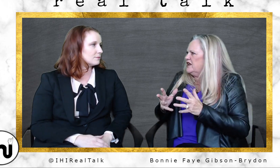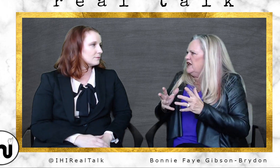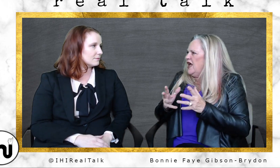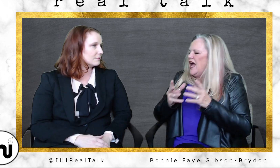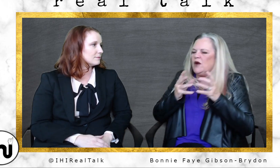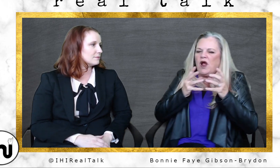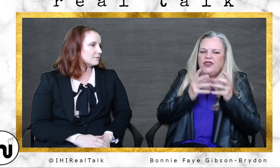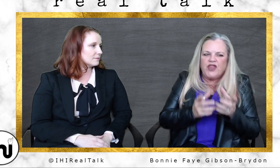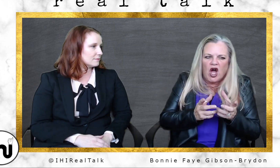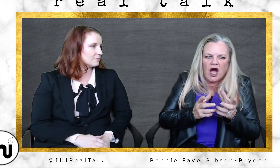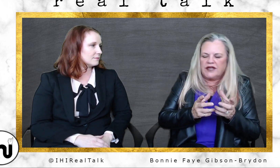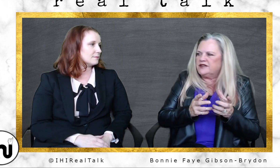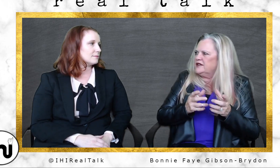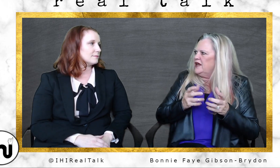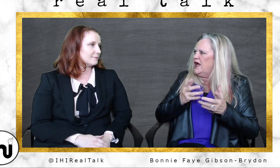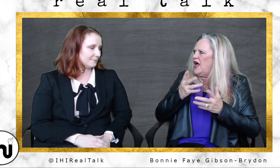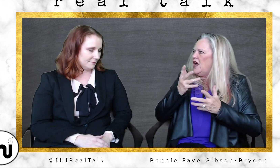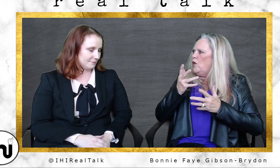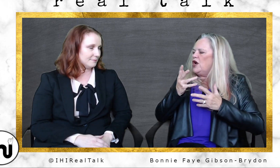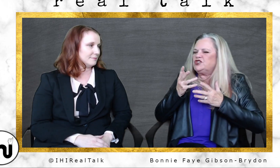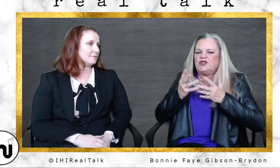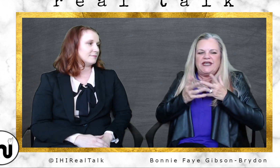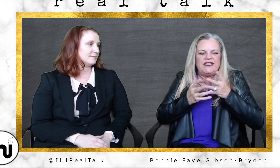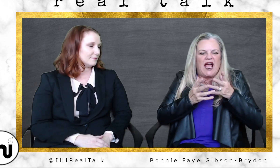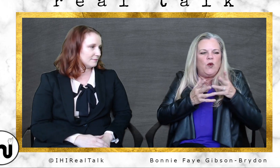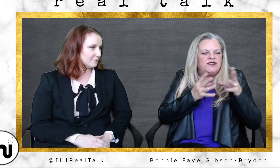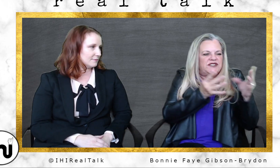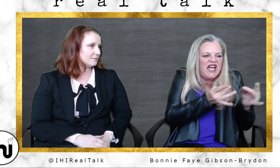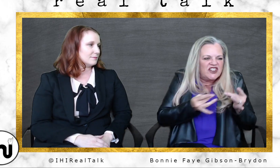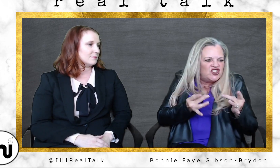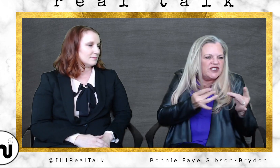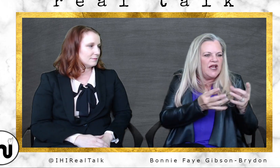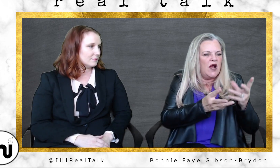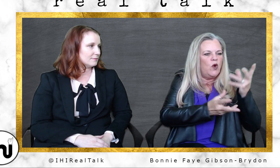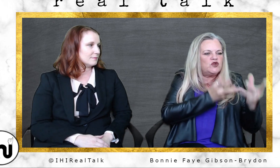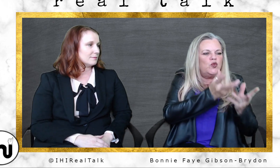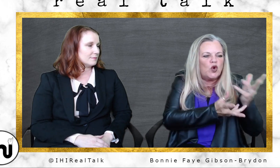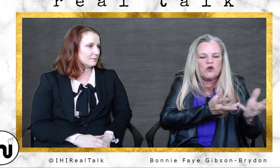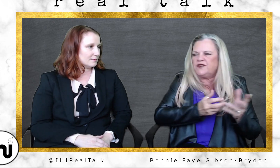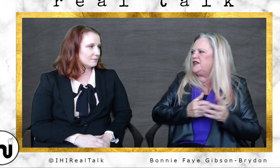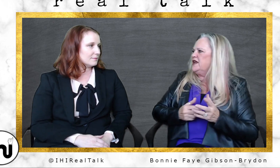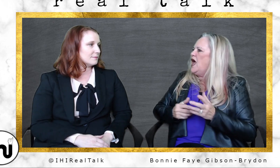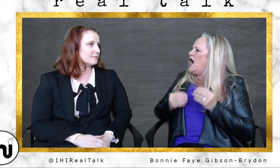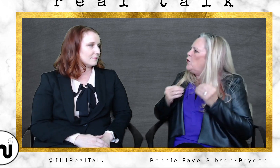I want thought. I want to get I want to touch it. I want to work with it. I want